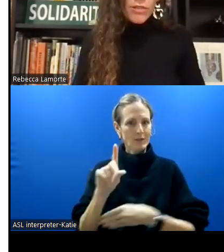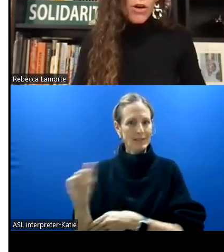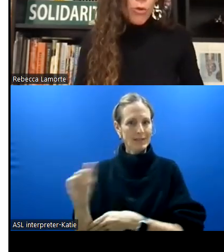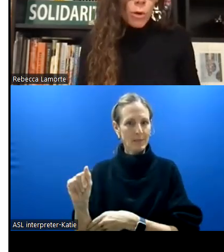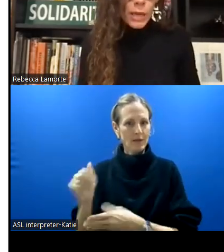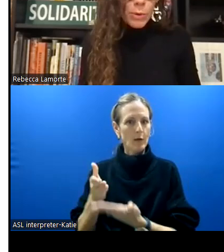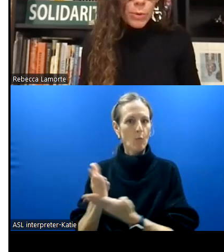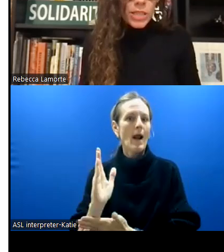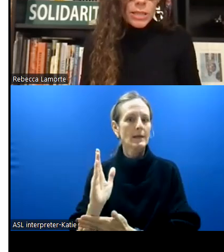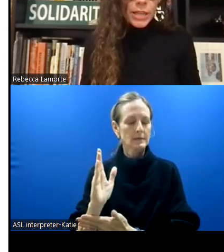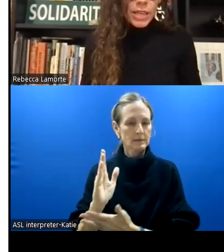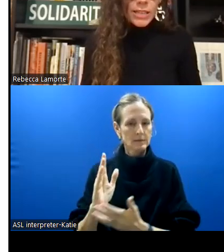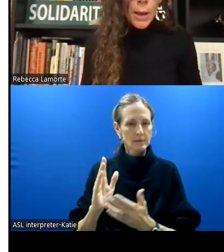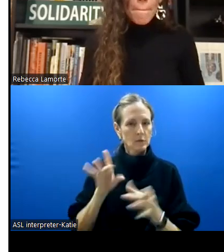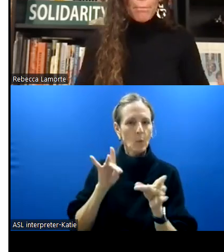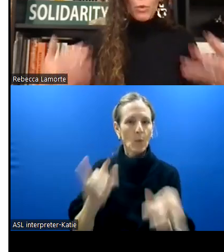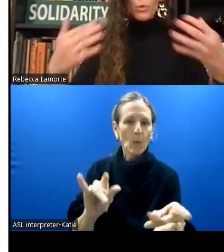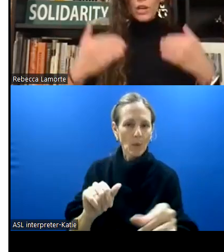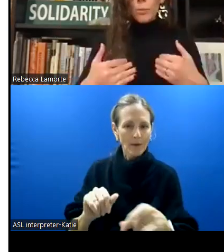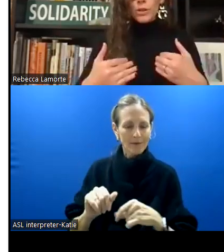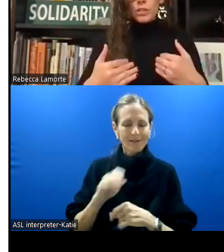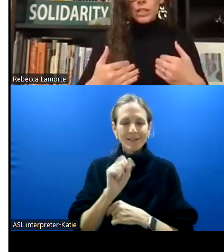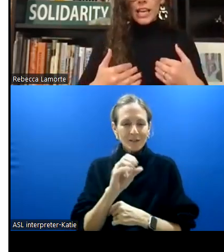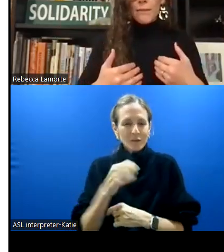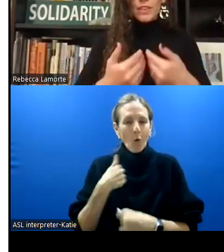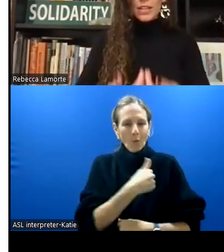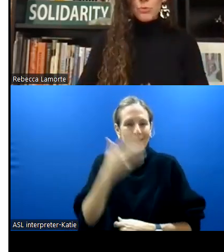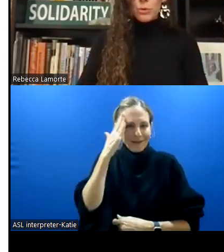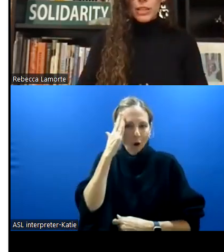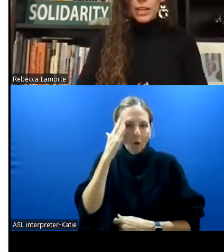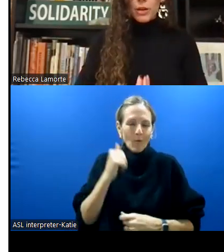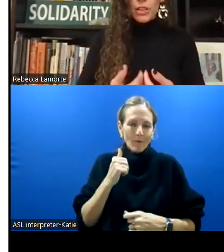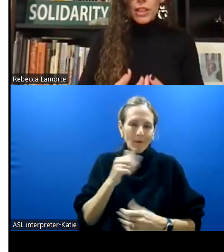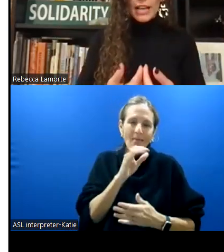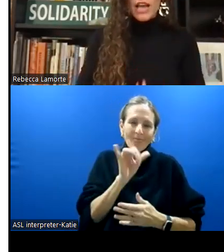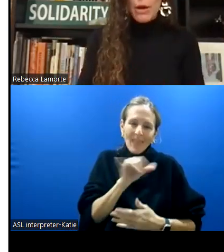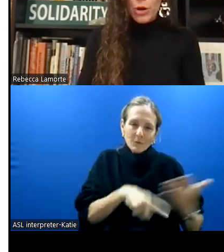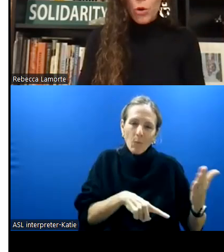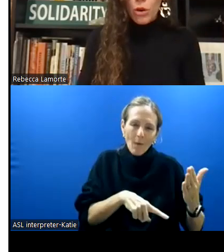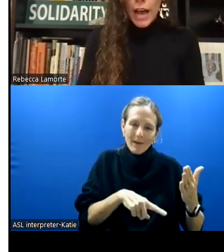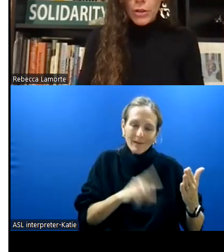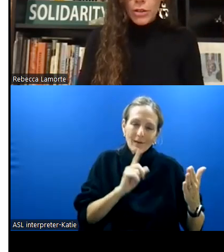for people with disabilities, but we know personally that's what we're leading with. That's our core value.